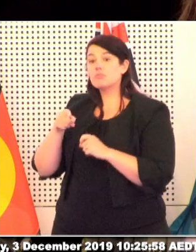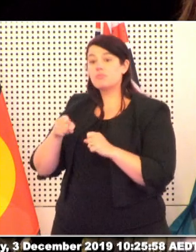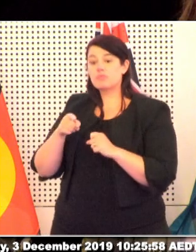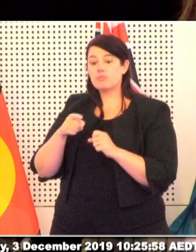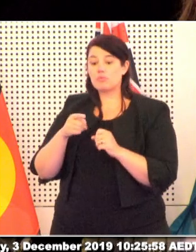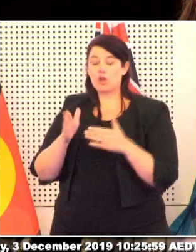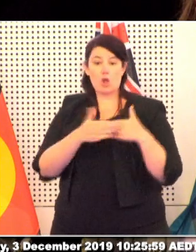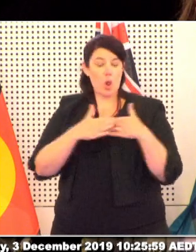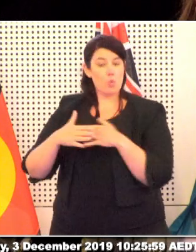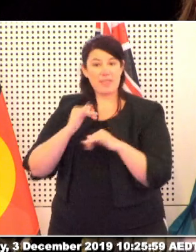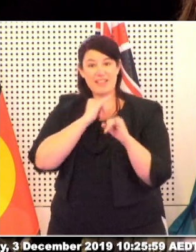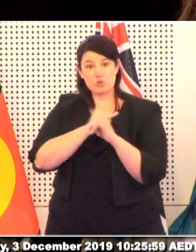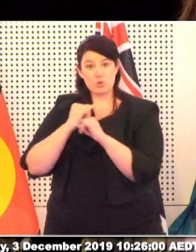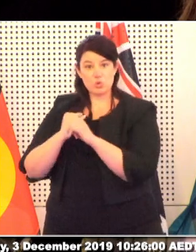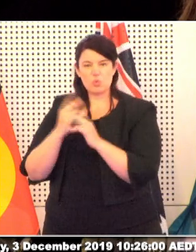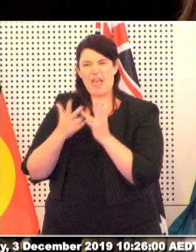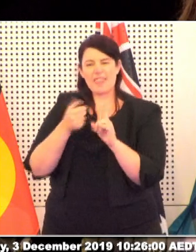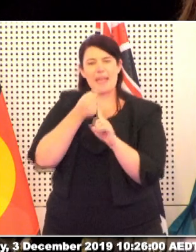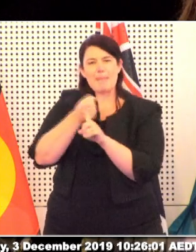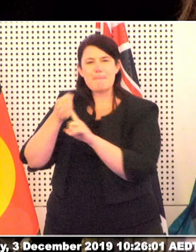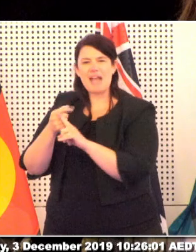I’m referring here to paragraph 30 of your statement.